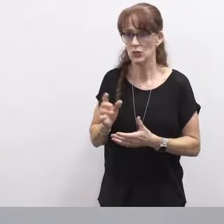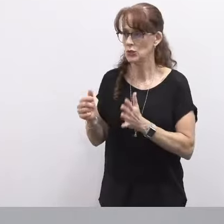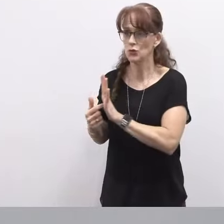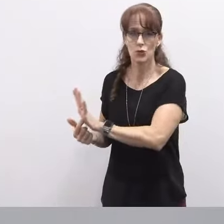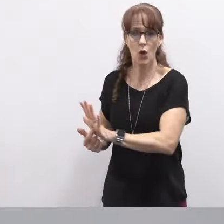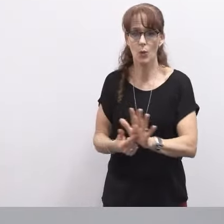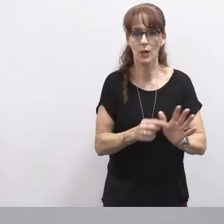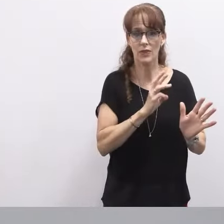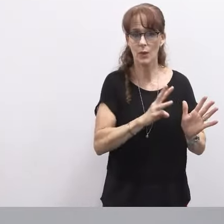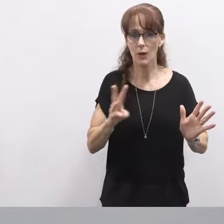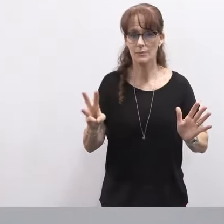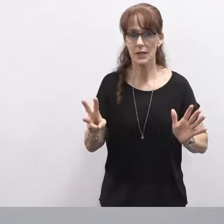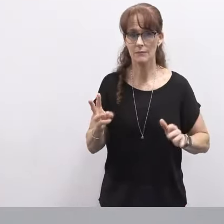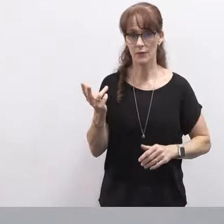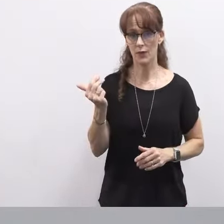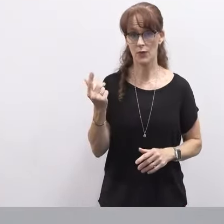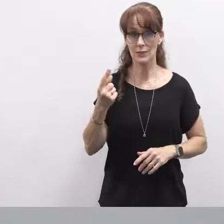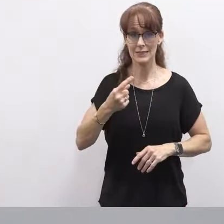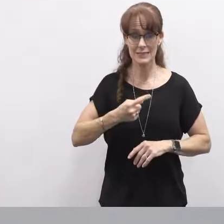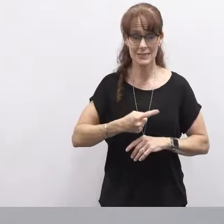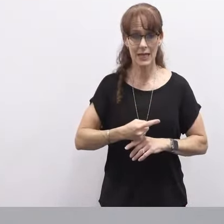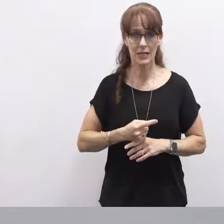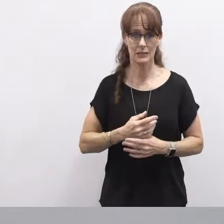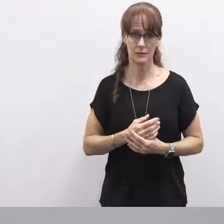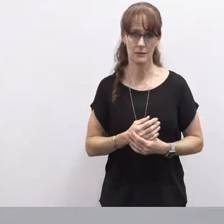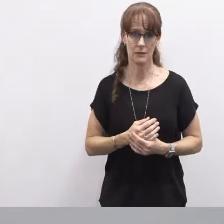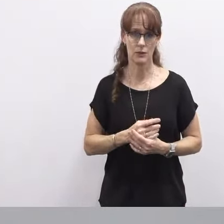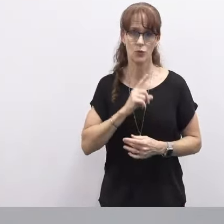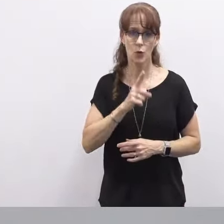So we have 13 days to really highlight